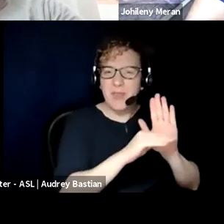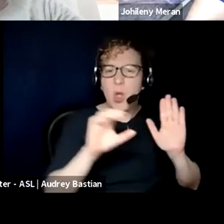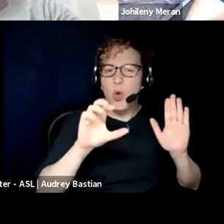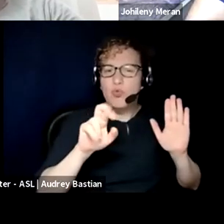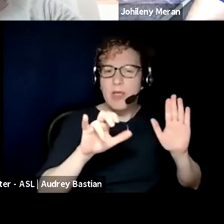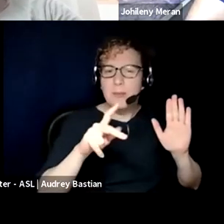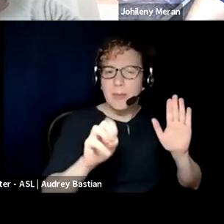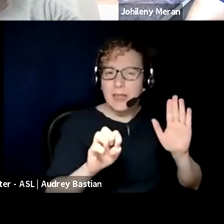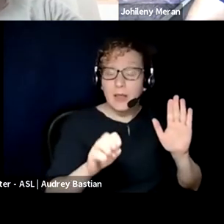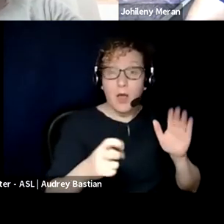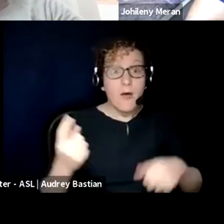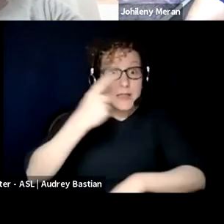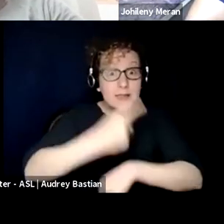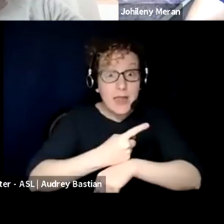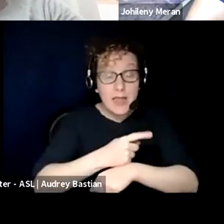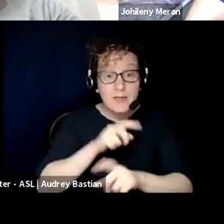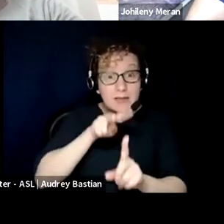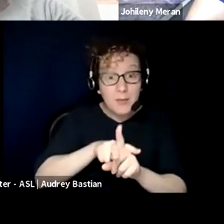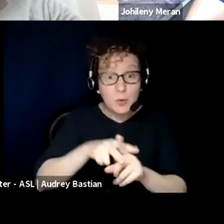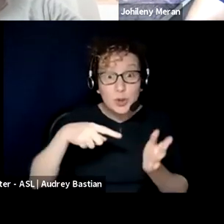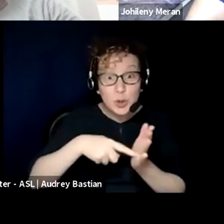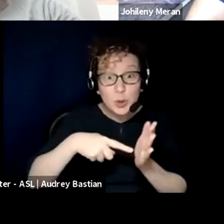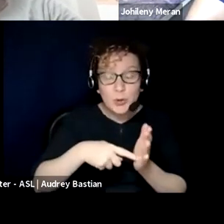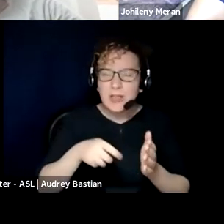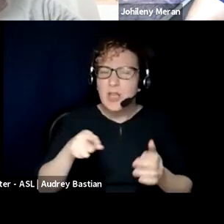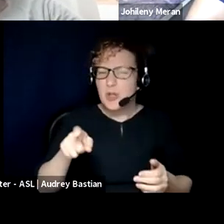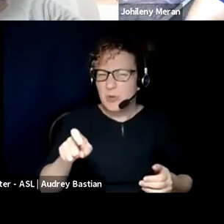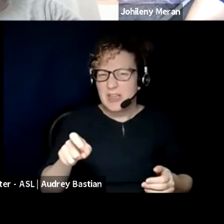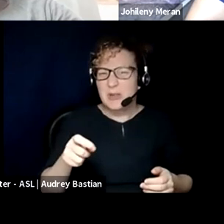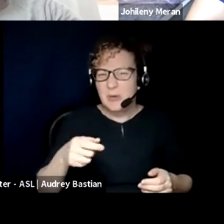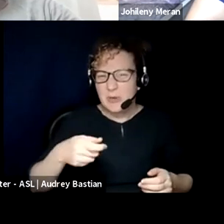the day it was due, everybody in class was like you have to take the first piece because